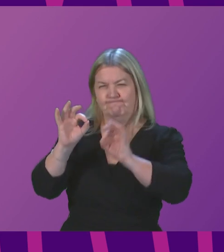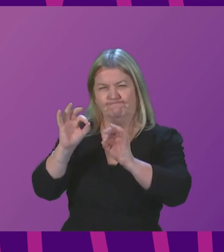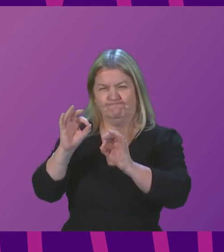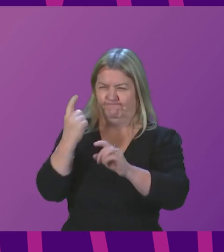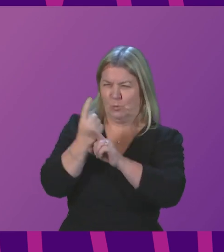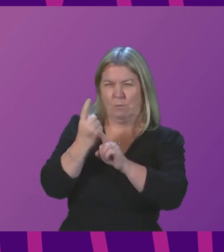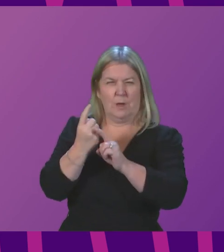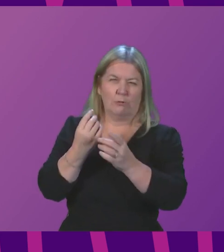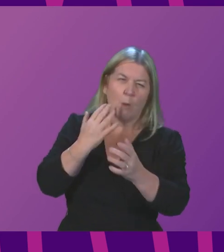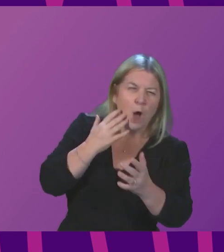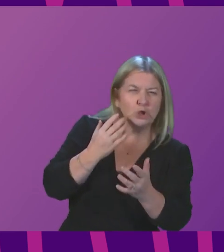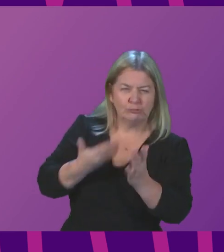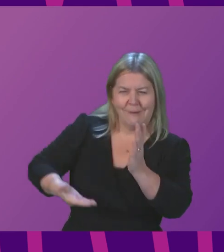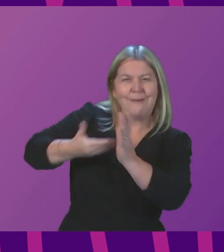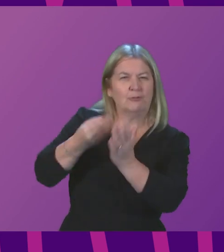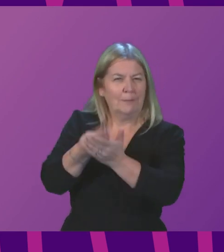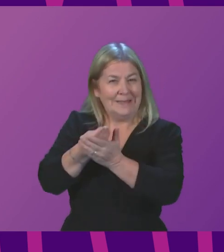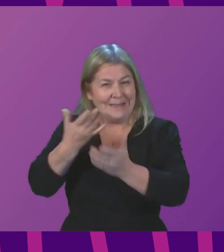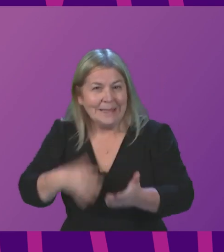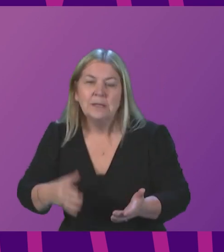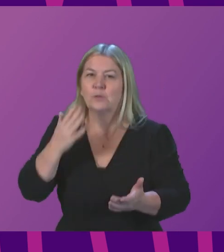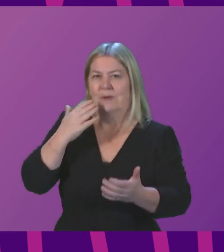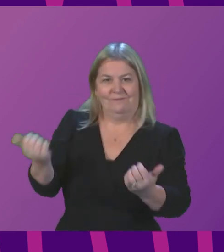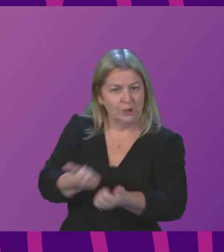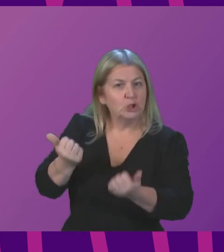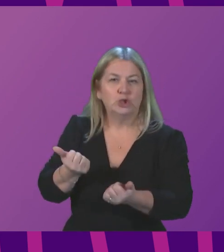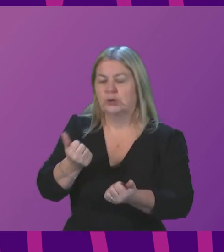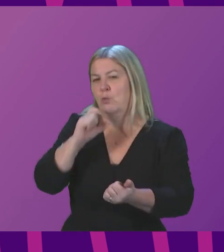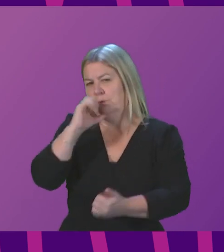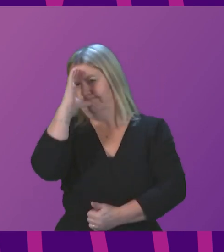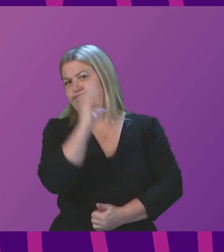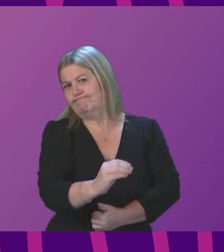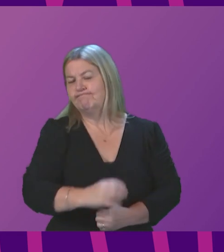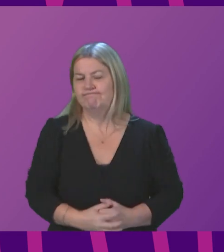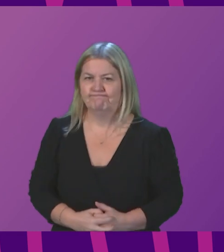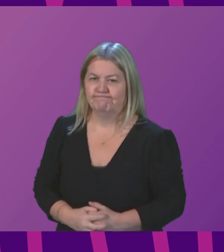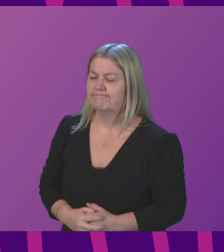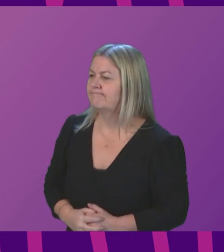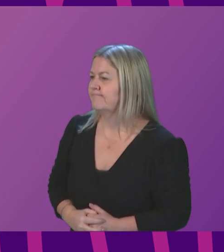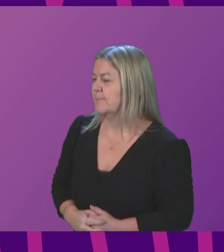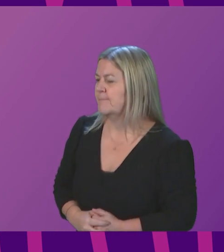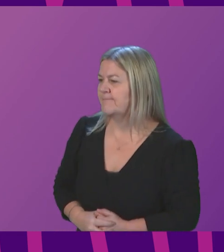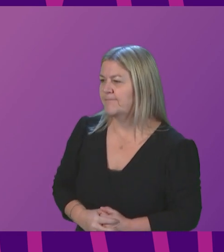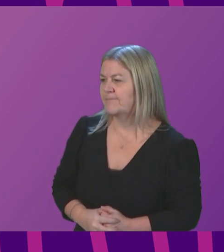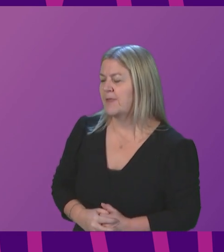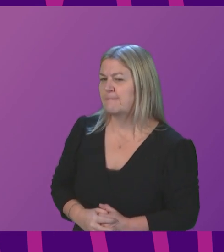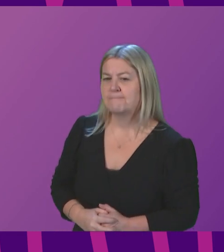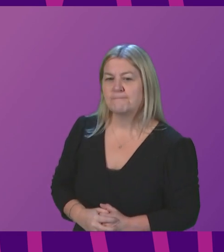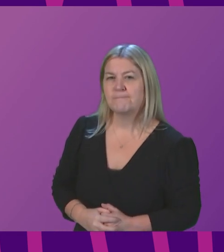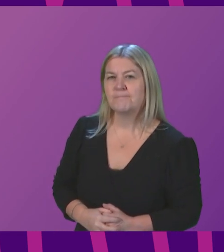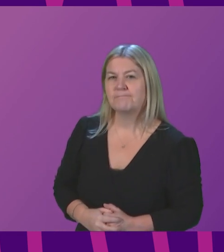roundabout, which I know is incredibly important to commuters in Aberdeen.